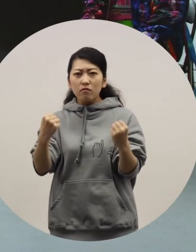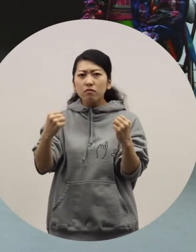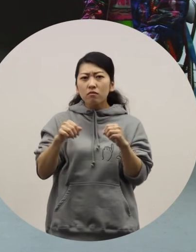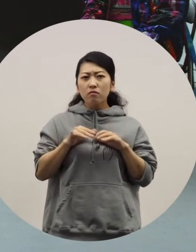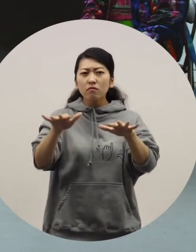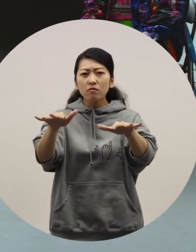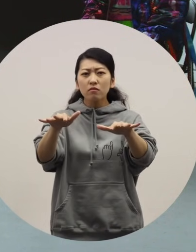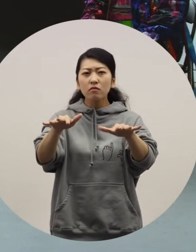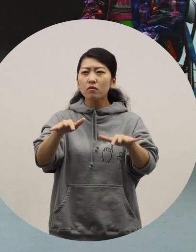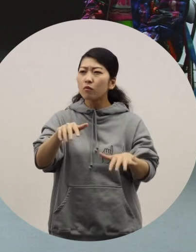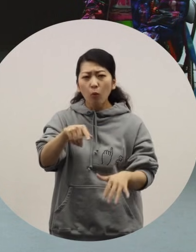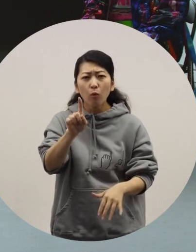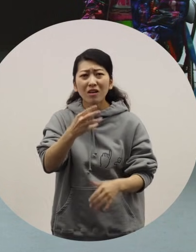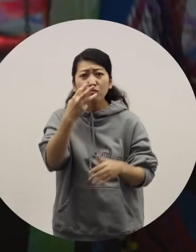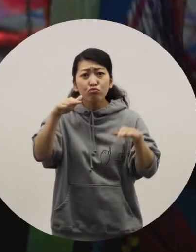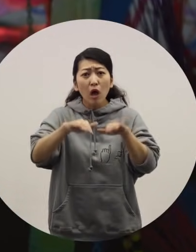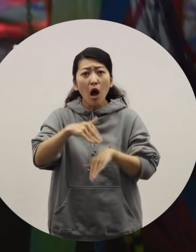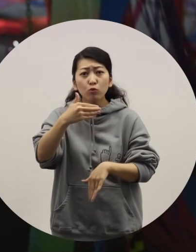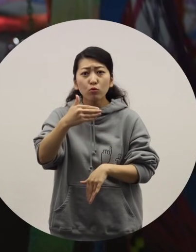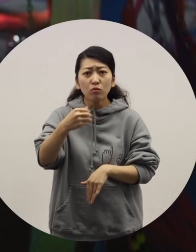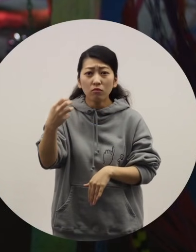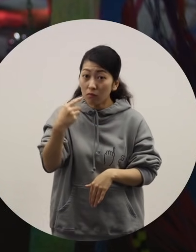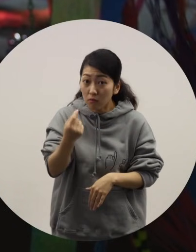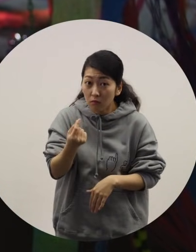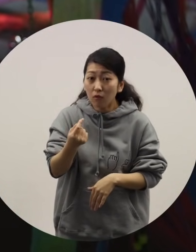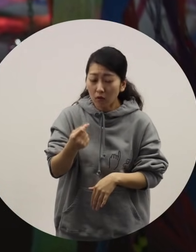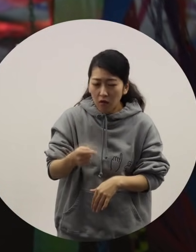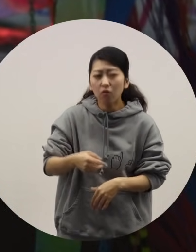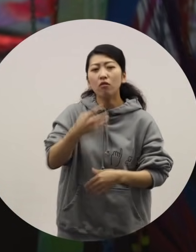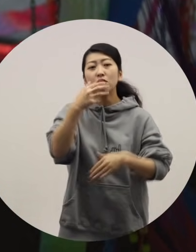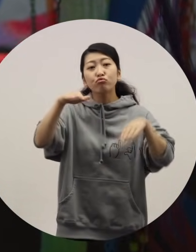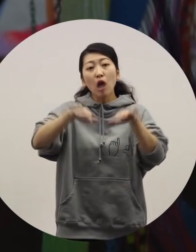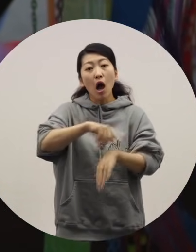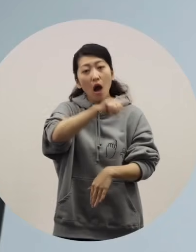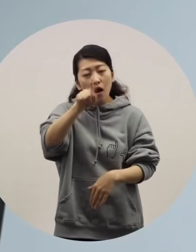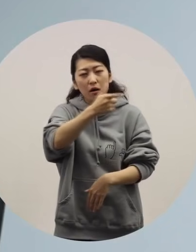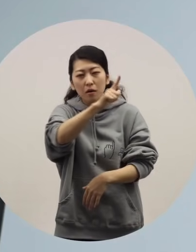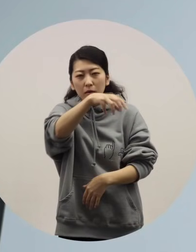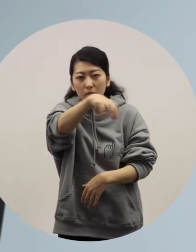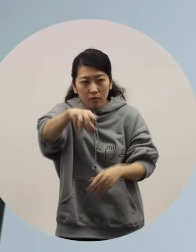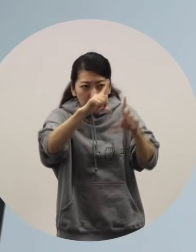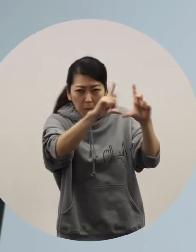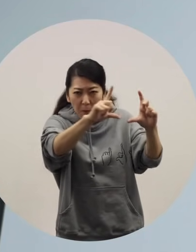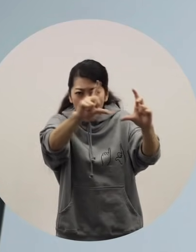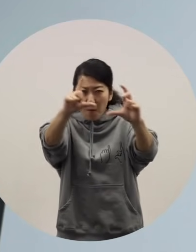was inspired by what I saw in Tokyo's Shibuya Ward. I took a lot of pictures in Shibuya